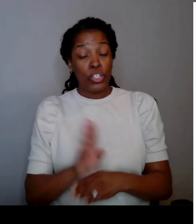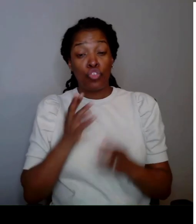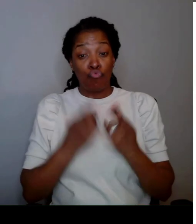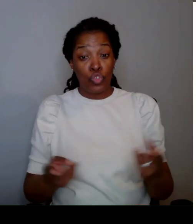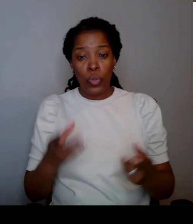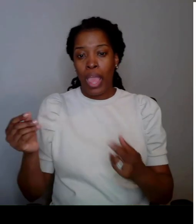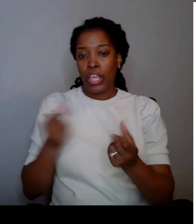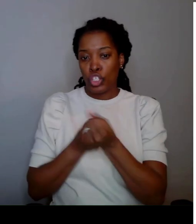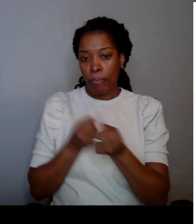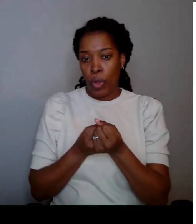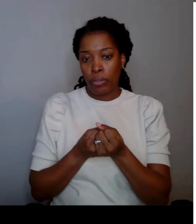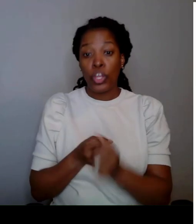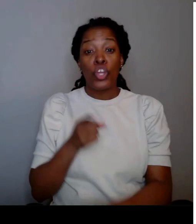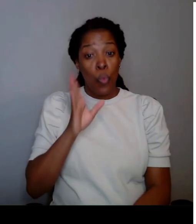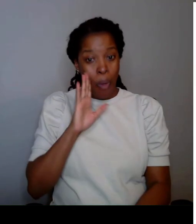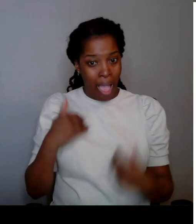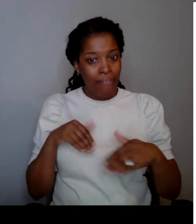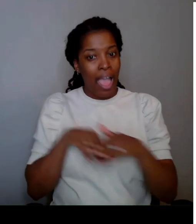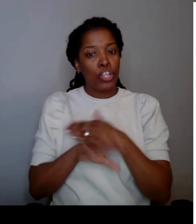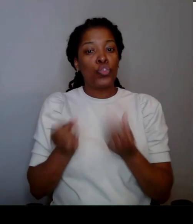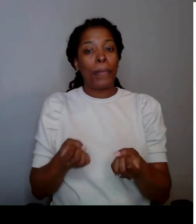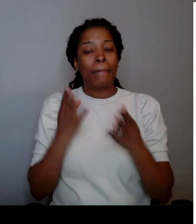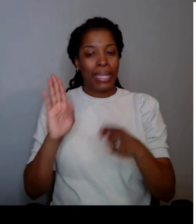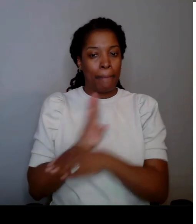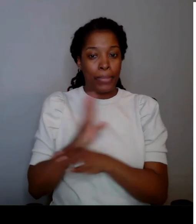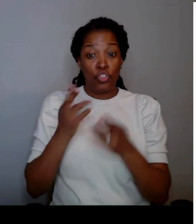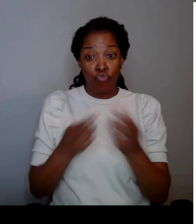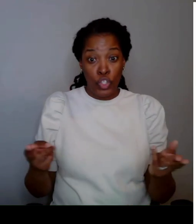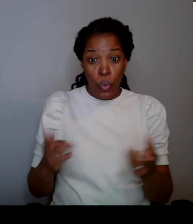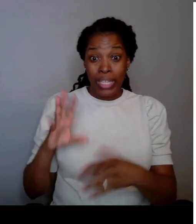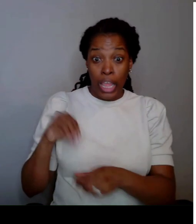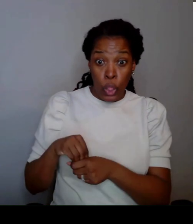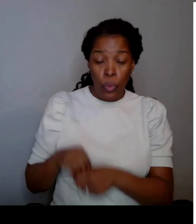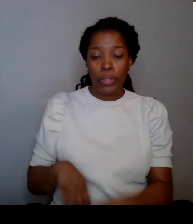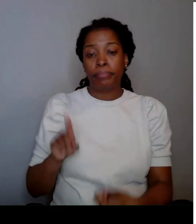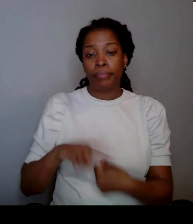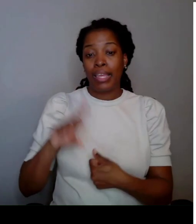including the Delaware Small Business Development Center or SBDC SCORE,